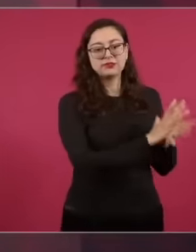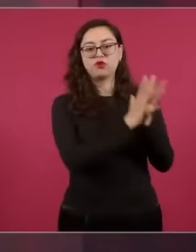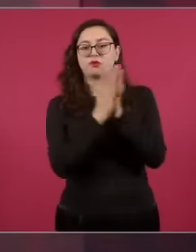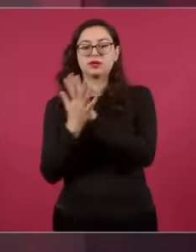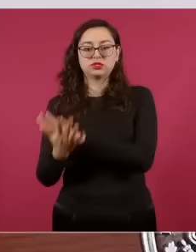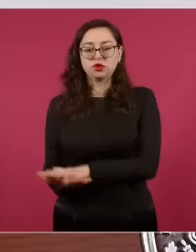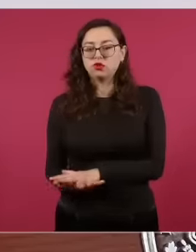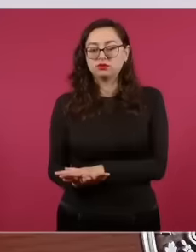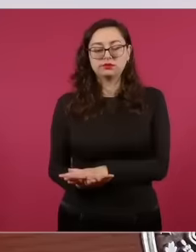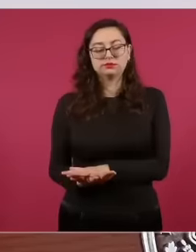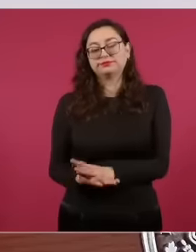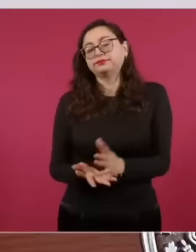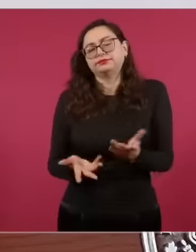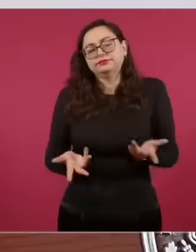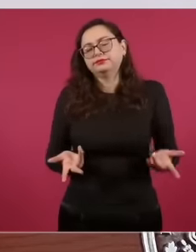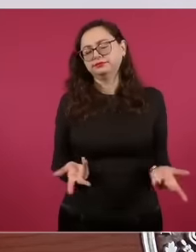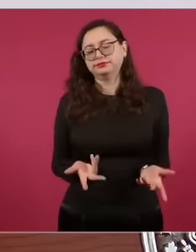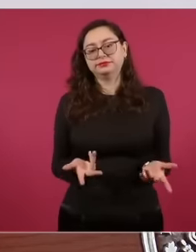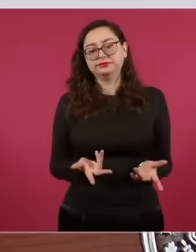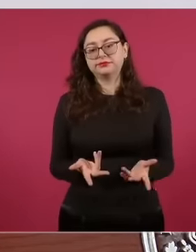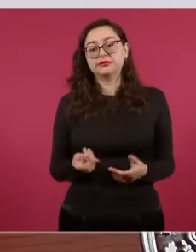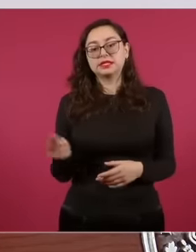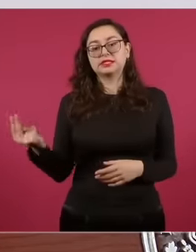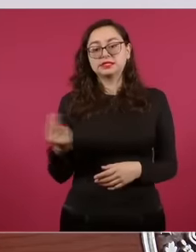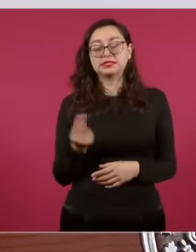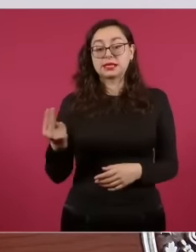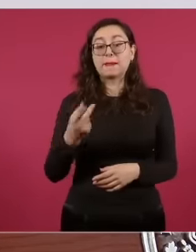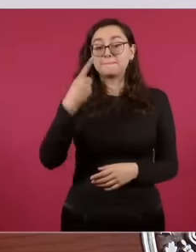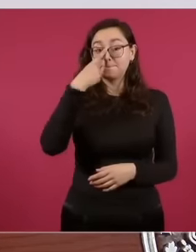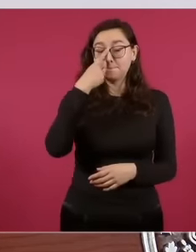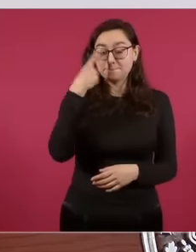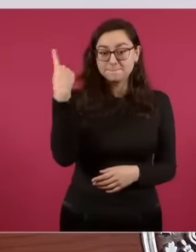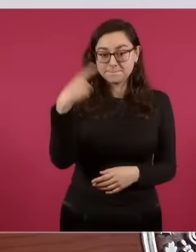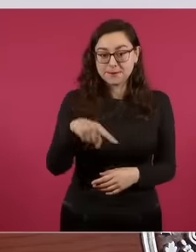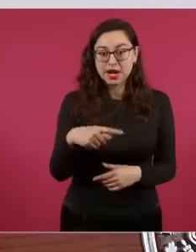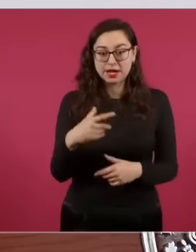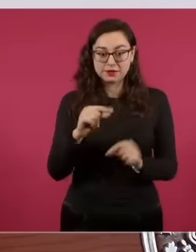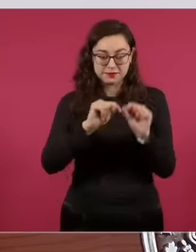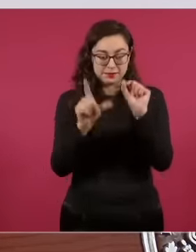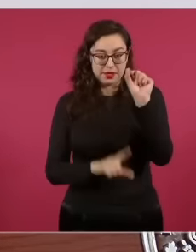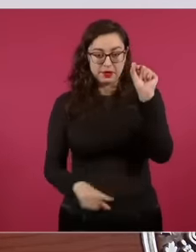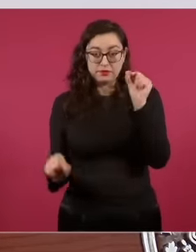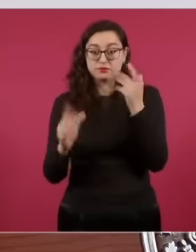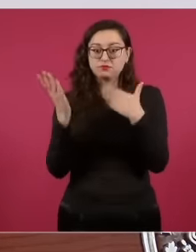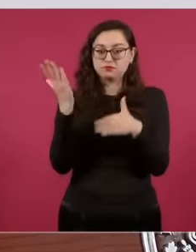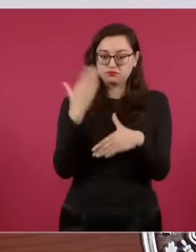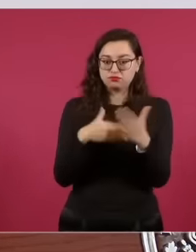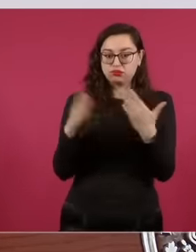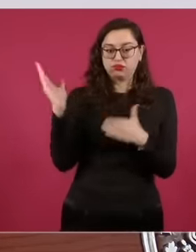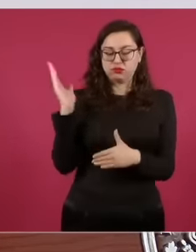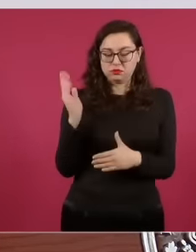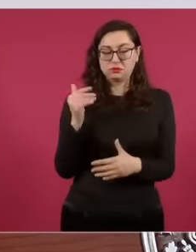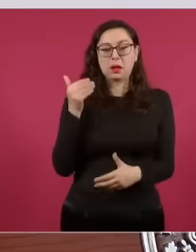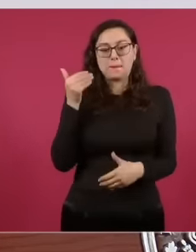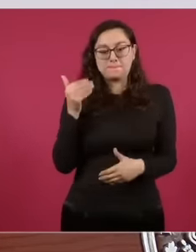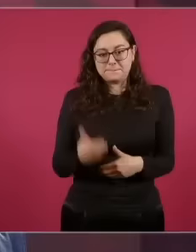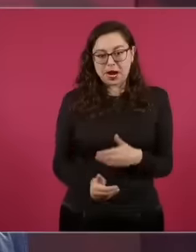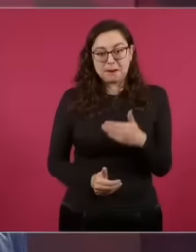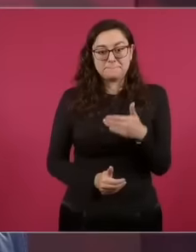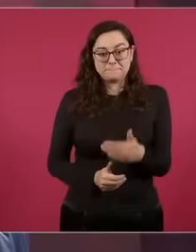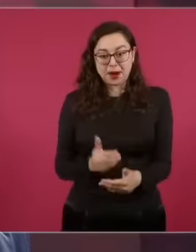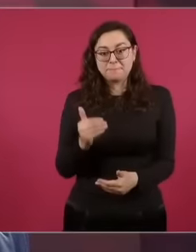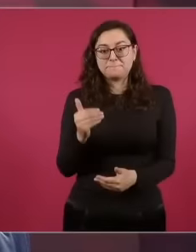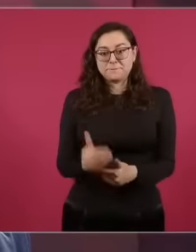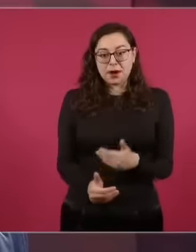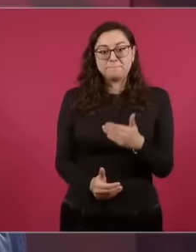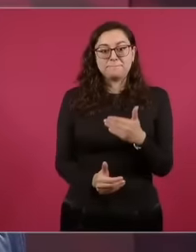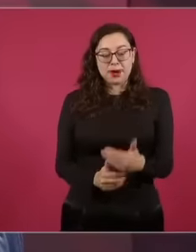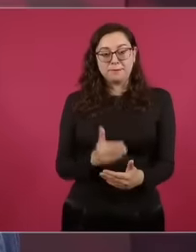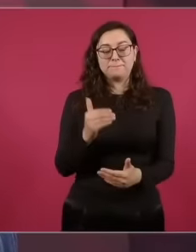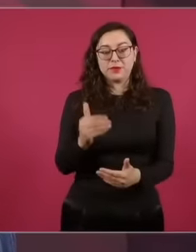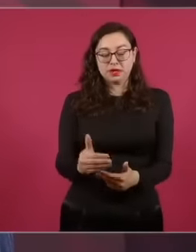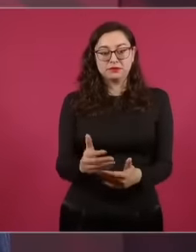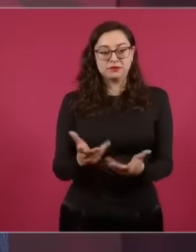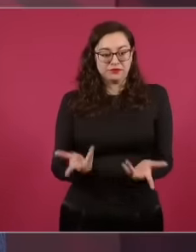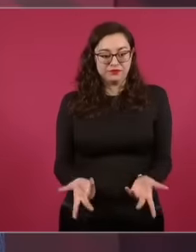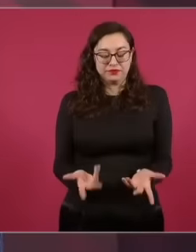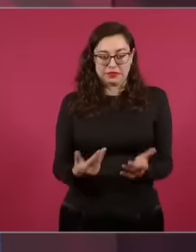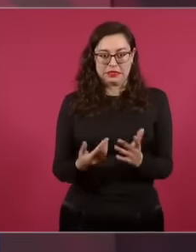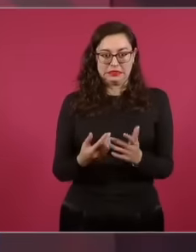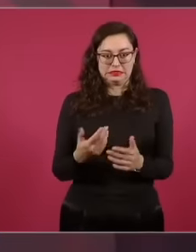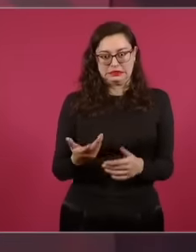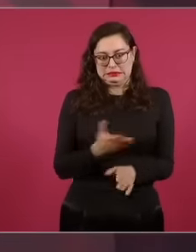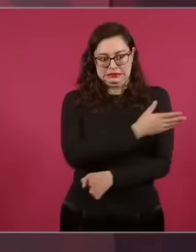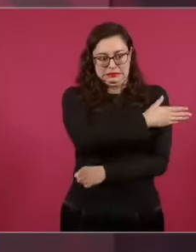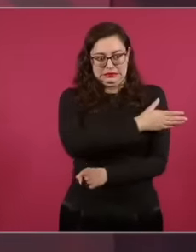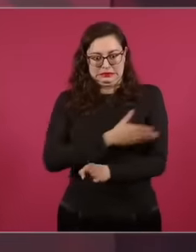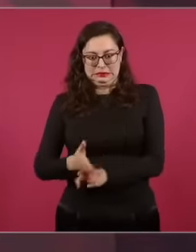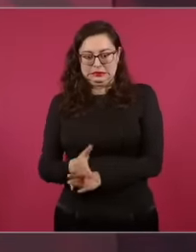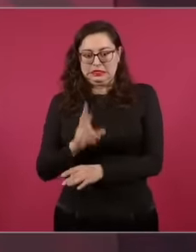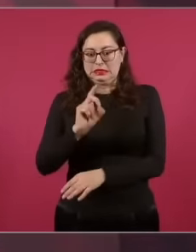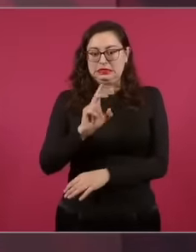to move forward and we are already moving forward out of decadence but what is missing is that there were 36